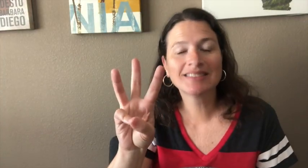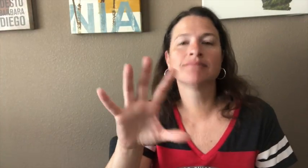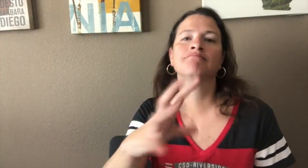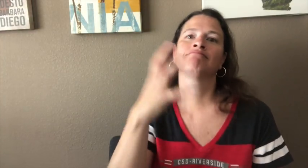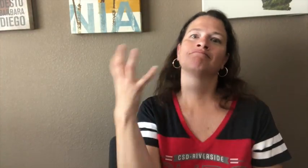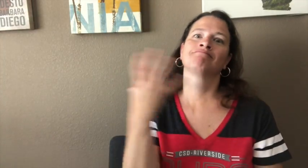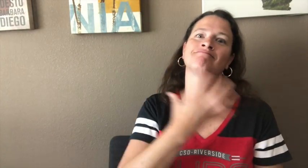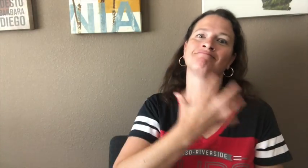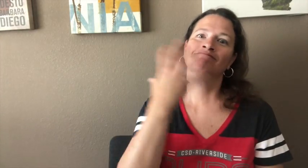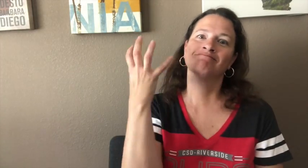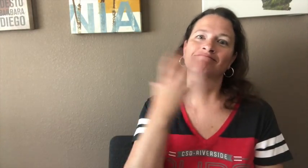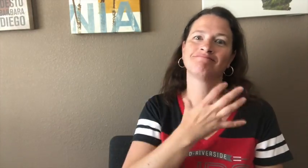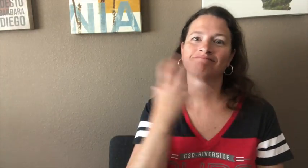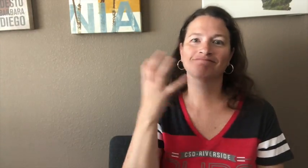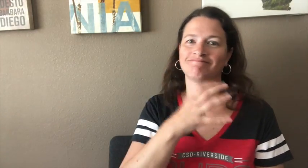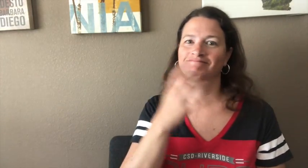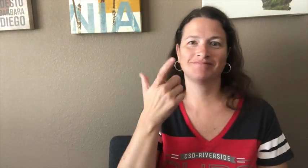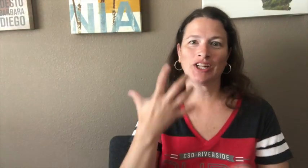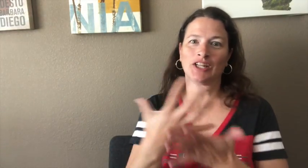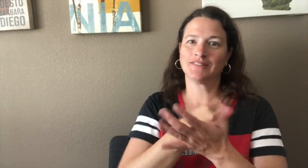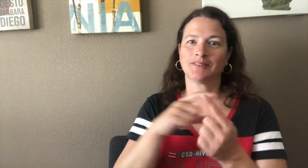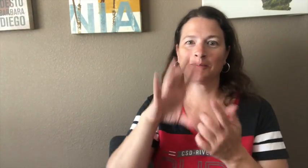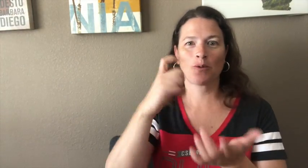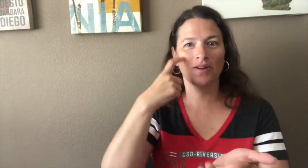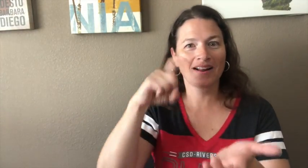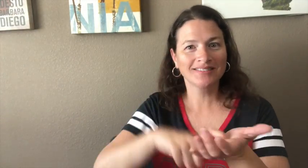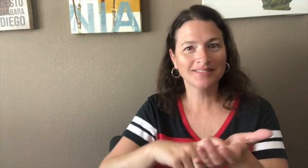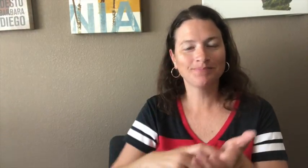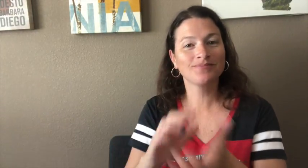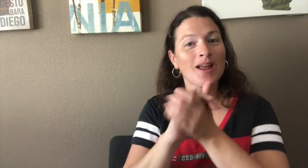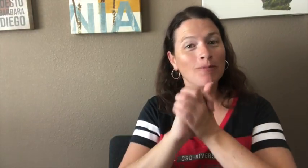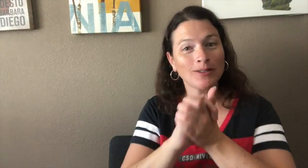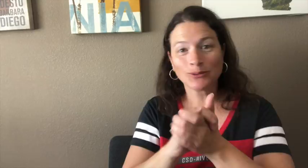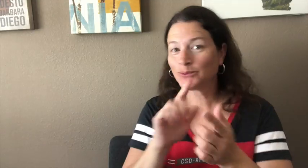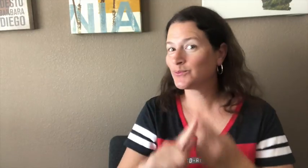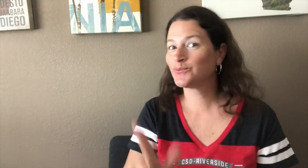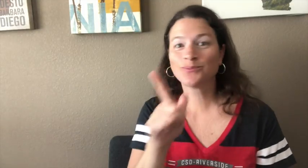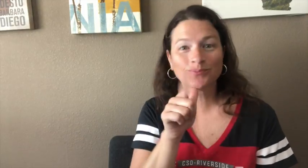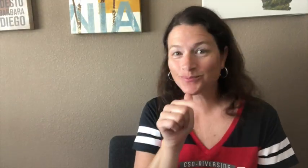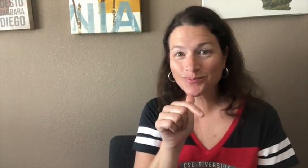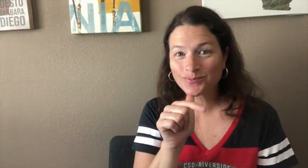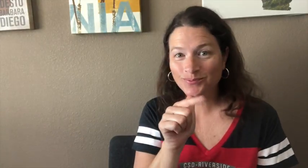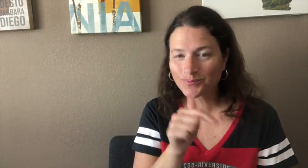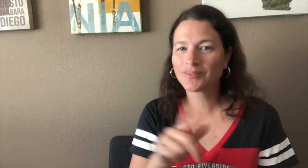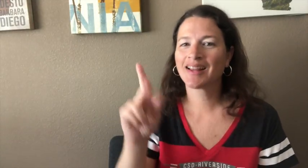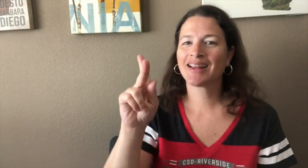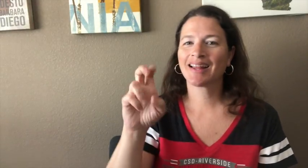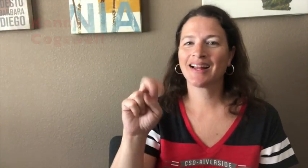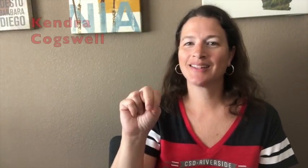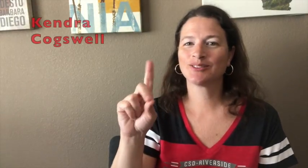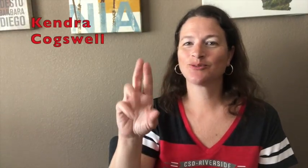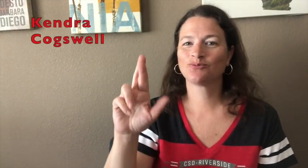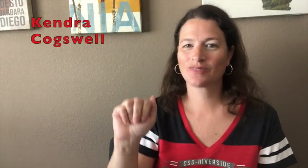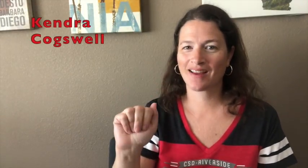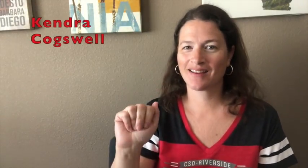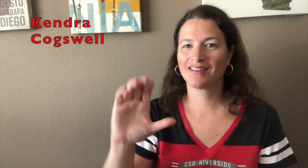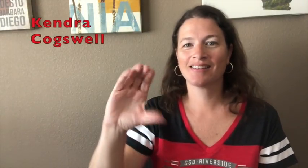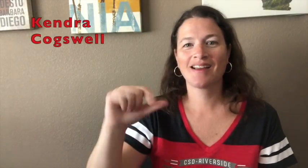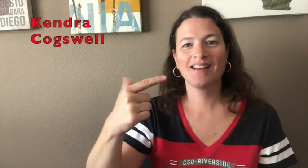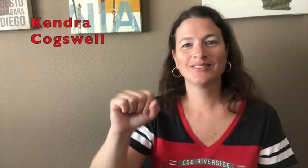cumulative GPA. 3.86 phenomenal. Certainly deserves to be recognized. Congratulations goes to Kendra cogs well.